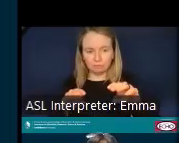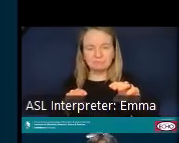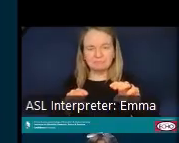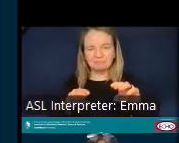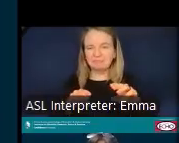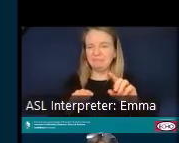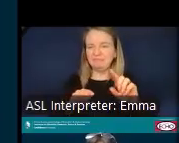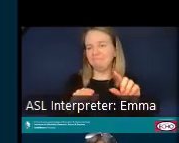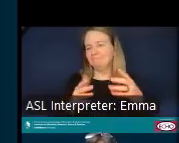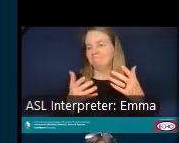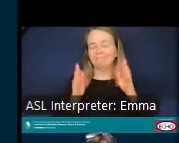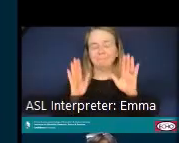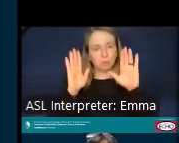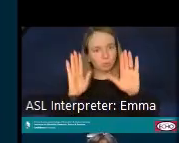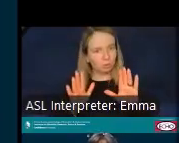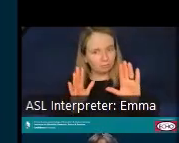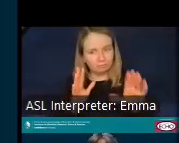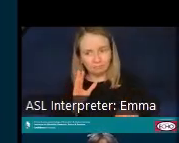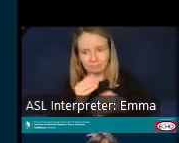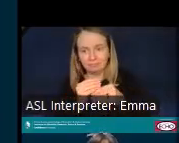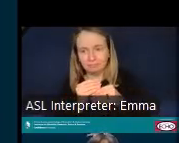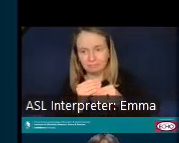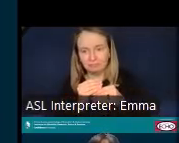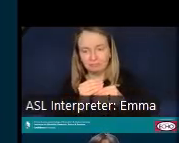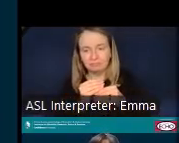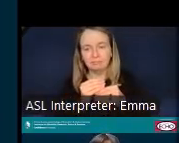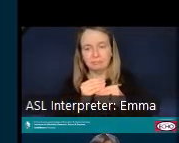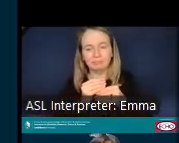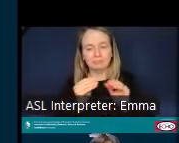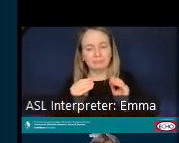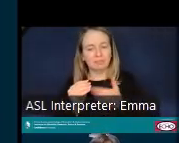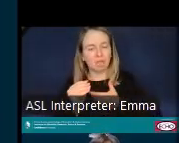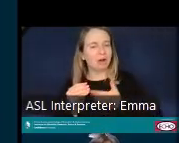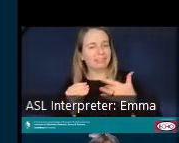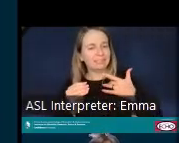a great addition to our typical behavior series that we're going